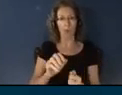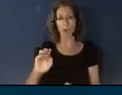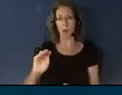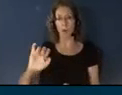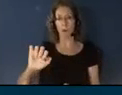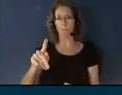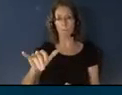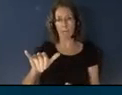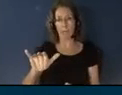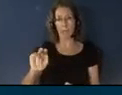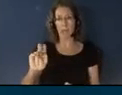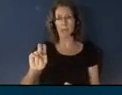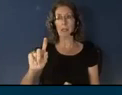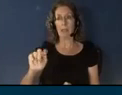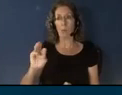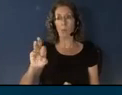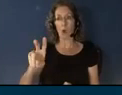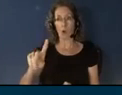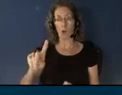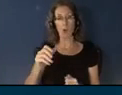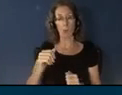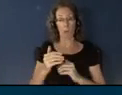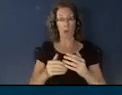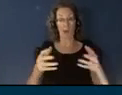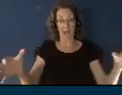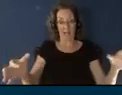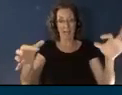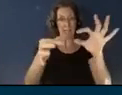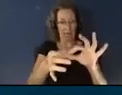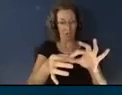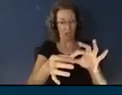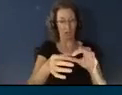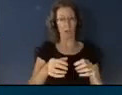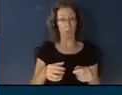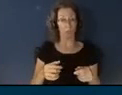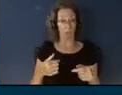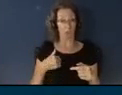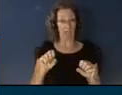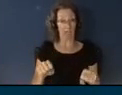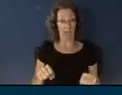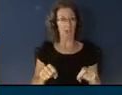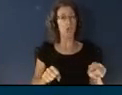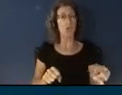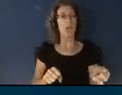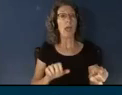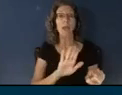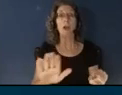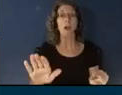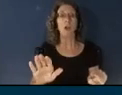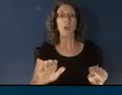we will process it and attach it, but then also you can embed it into your video presentation.